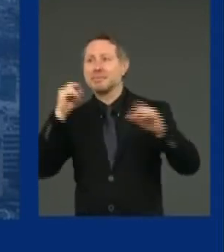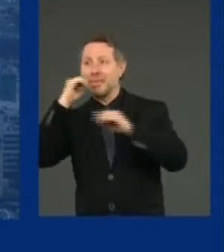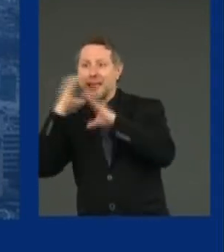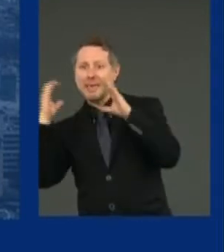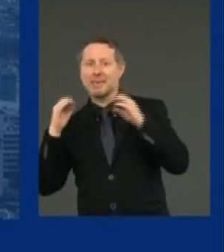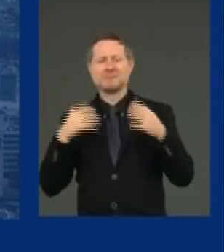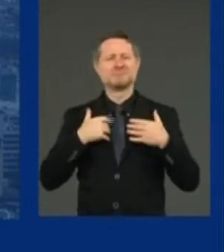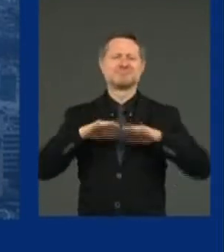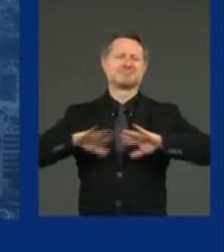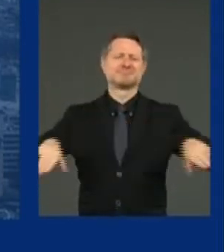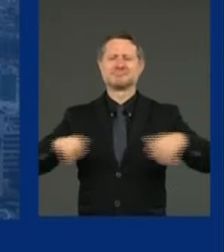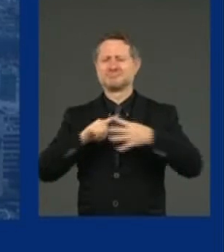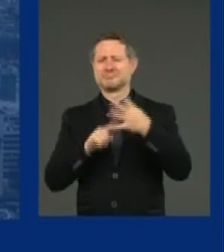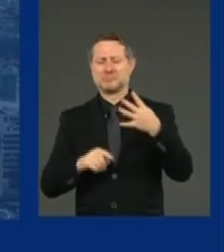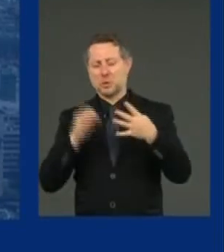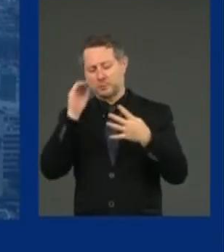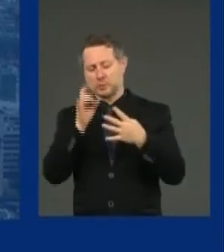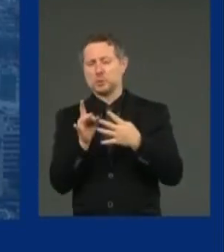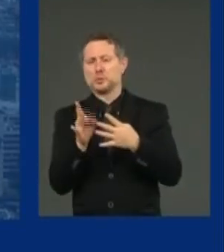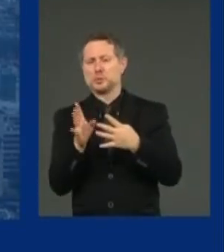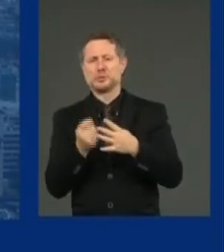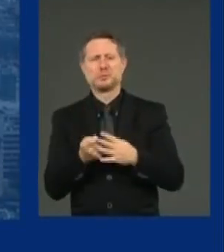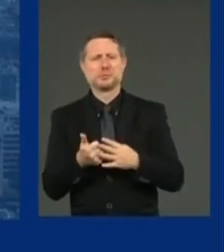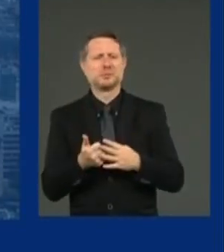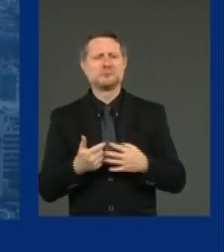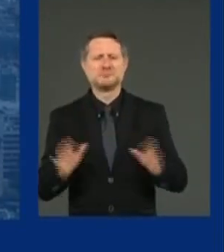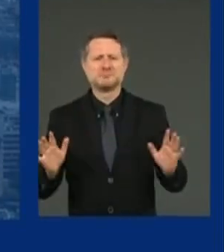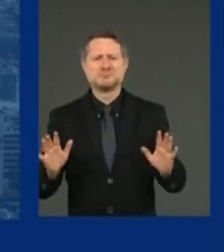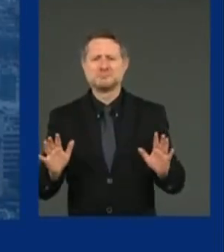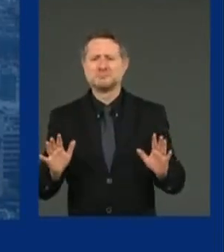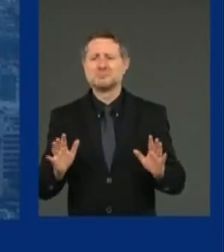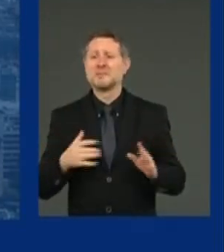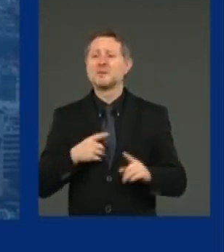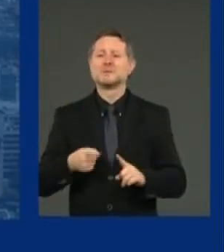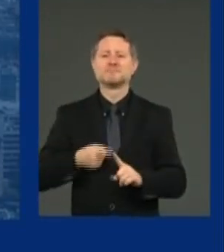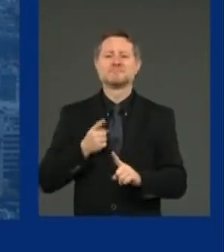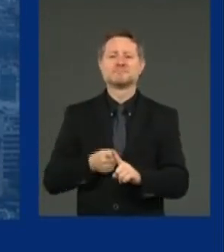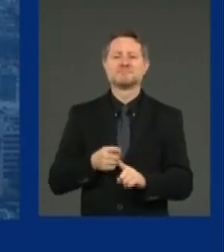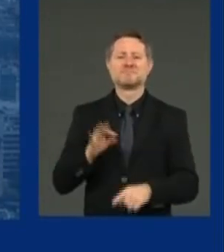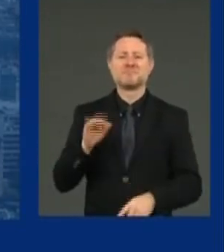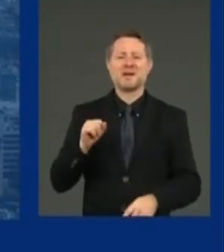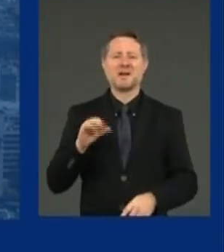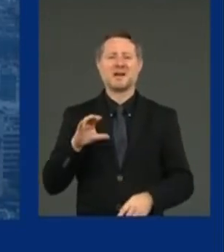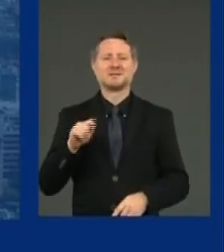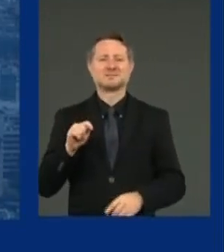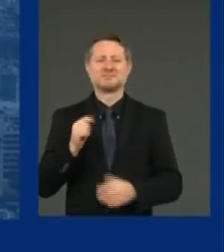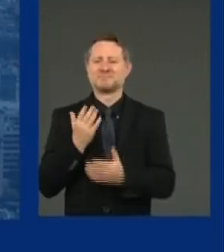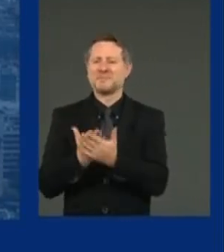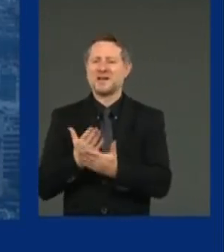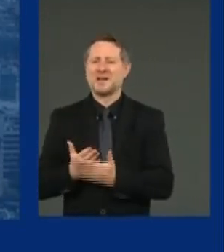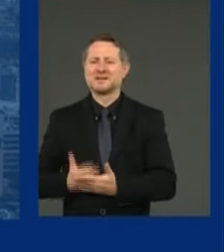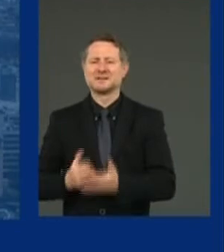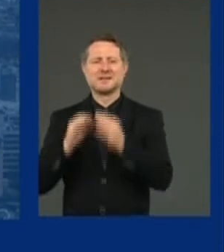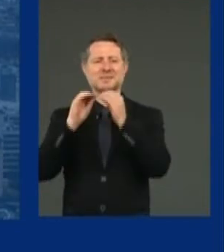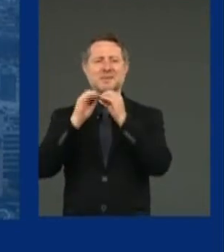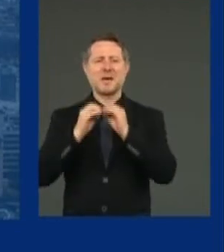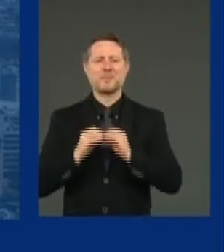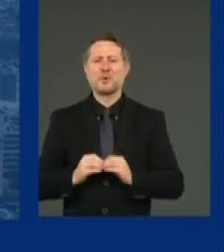OPINION. IT IS NOT EVEN AN OPINION THAT IS RELEVANT, RIGHT. THIS IS ABOUT FACTS AND SCIENCE